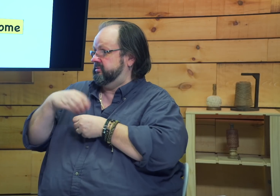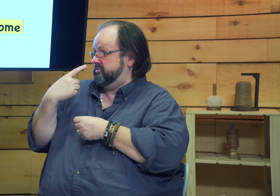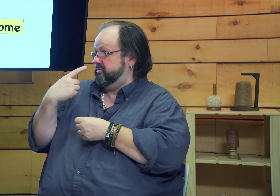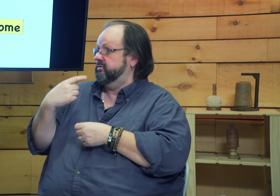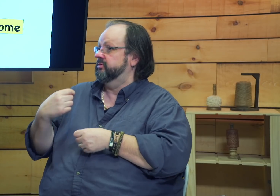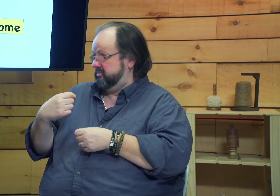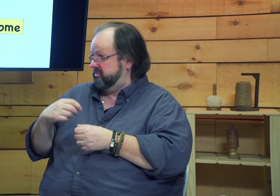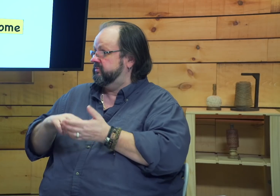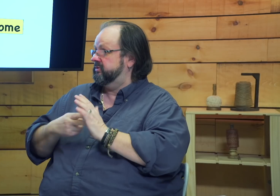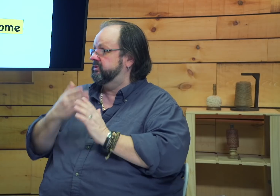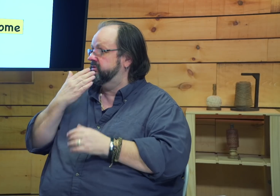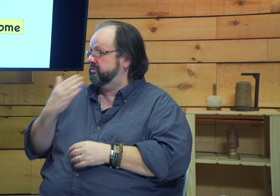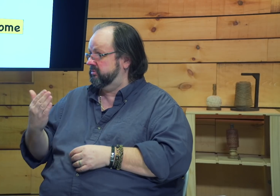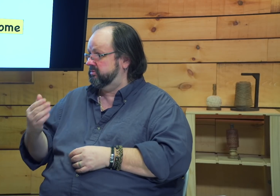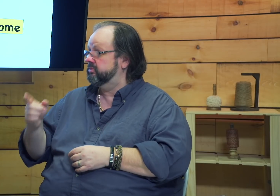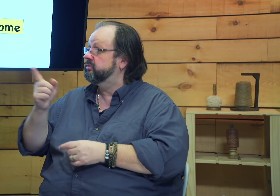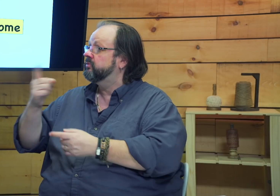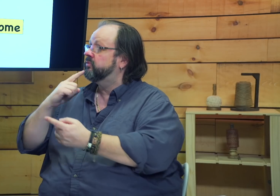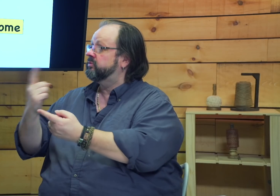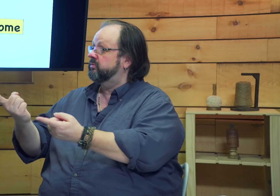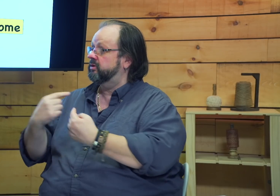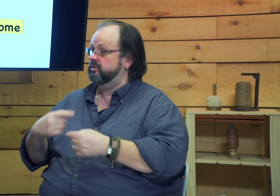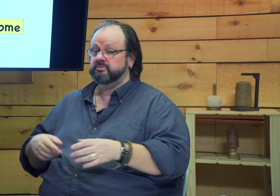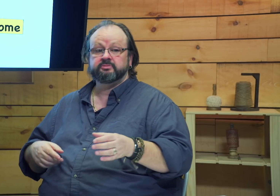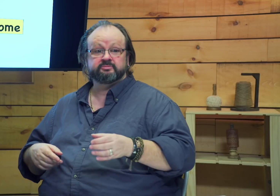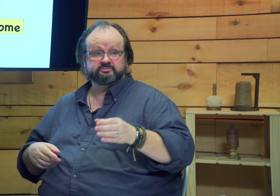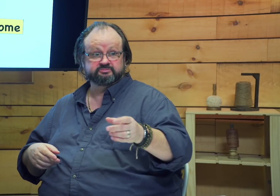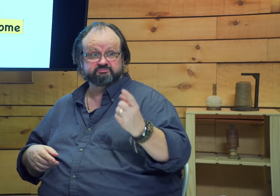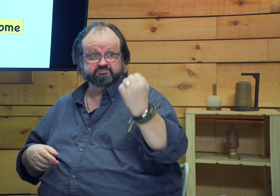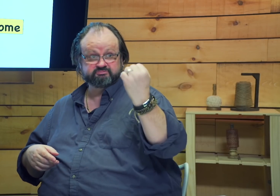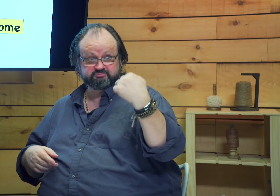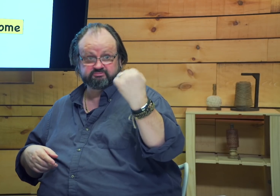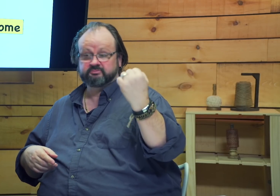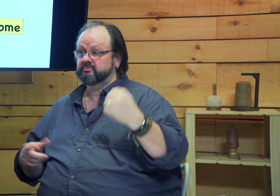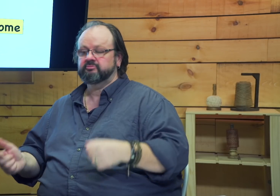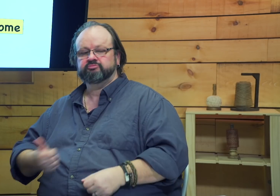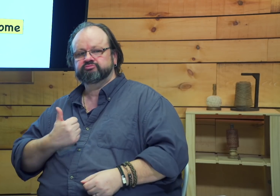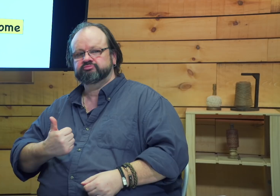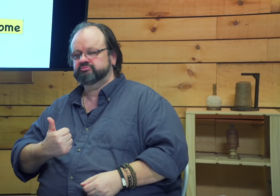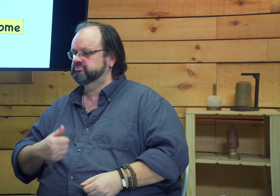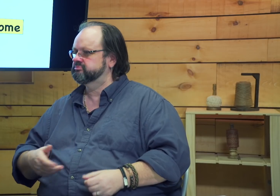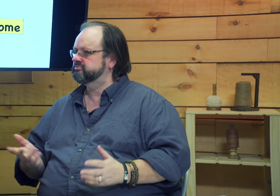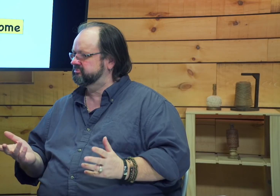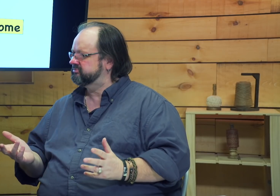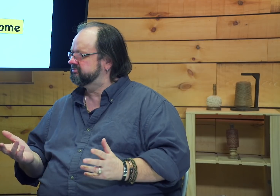Nodding my head it means 'thank you' When you say thank you to me I would sign you're welcome (thumbs up)